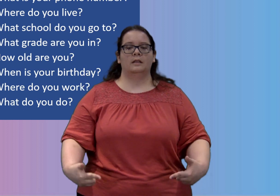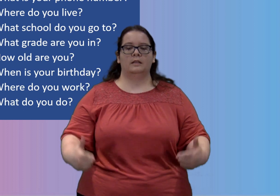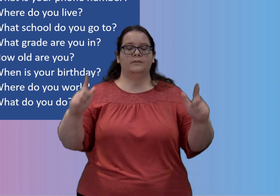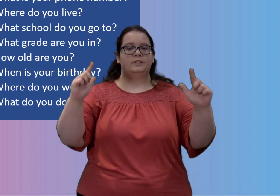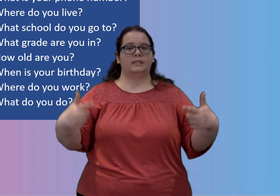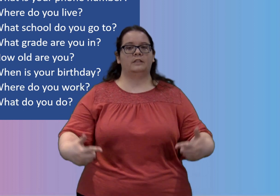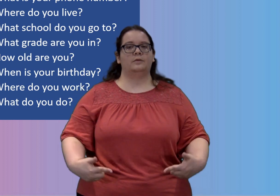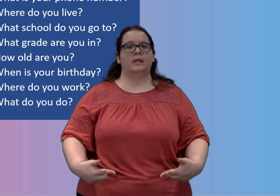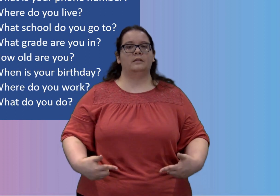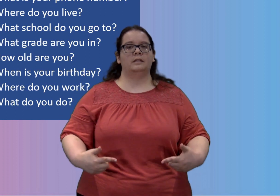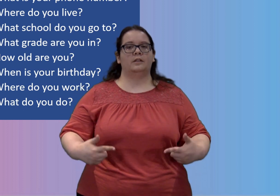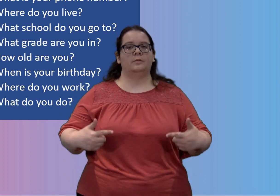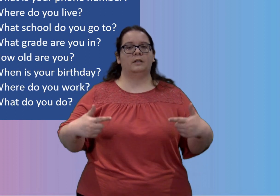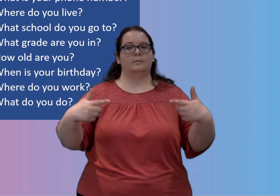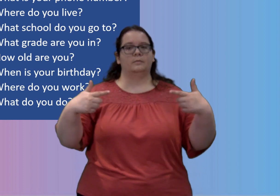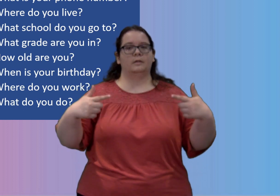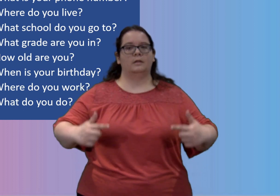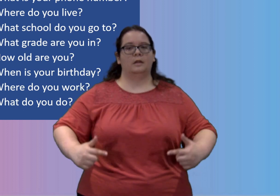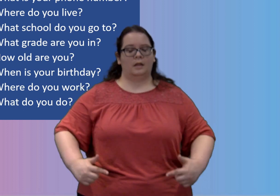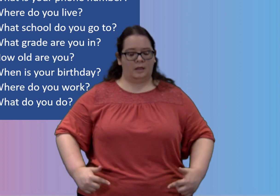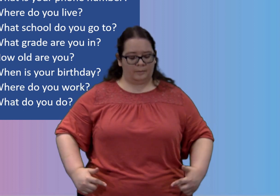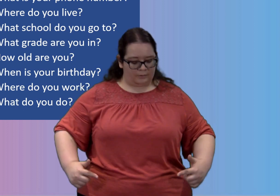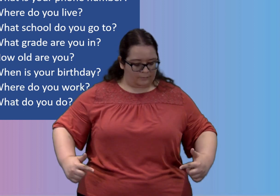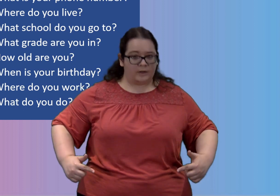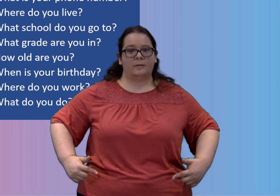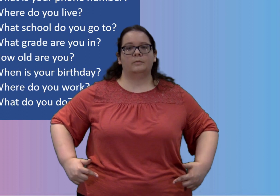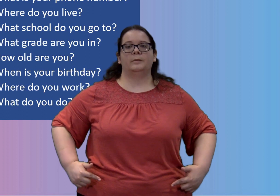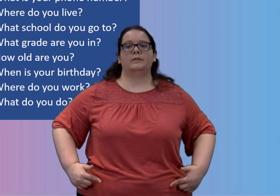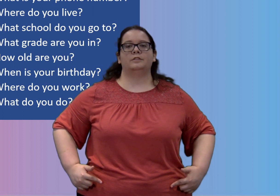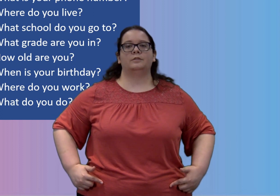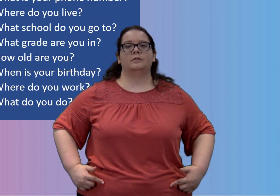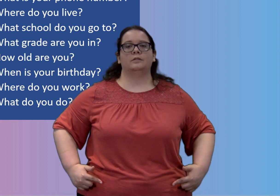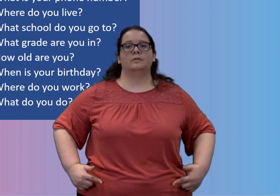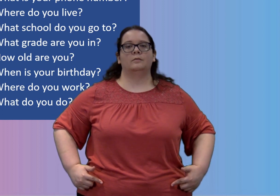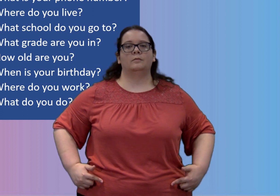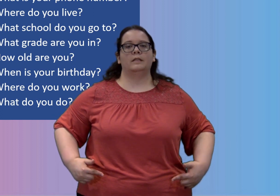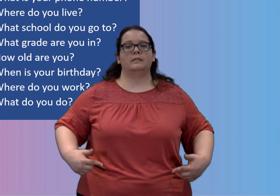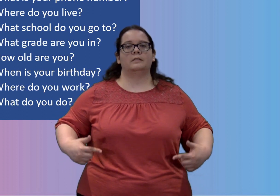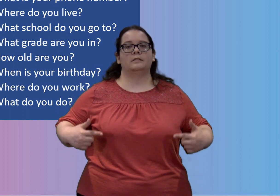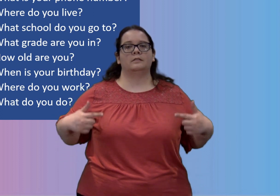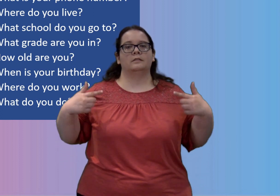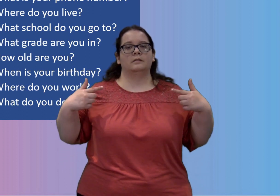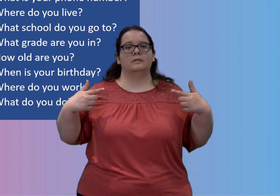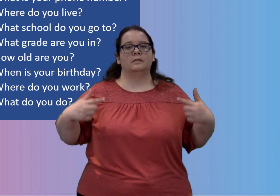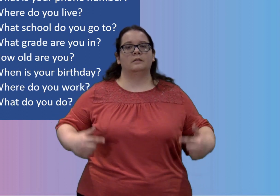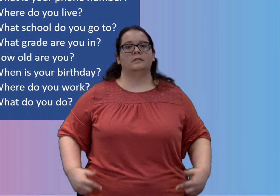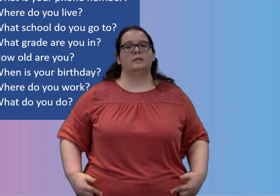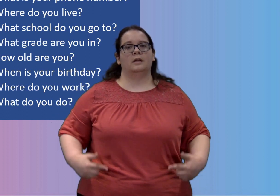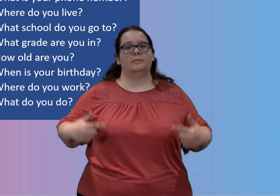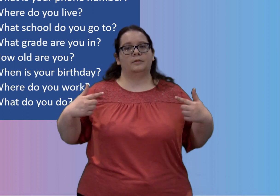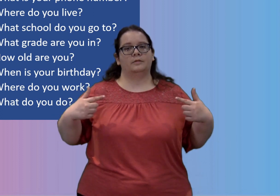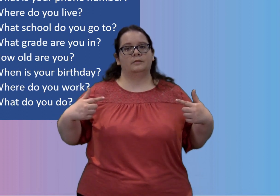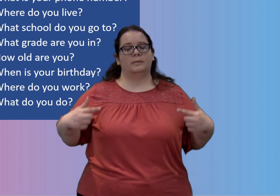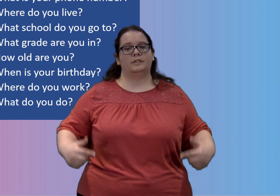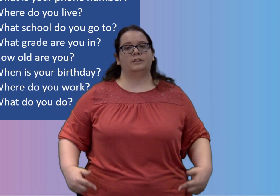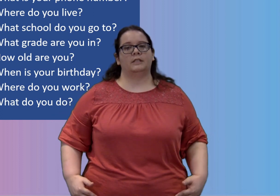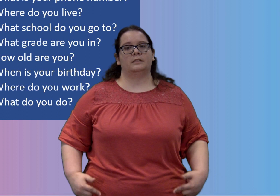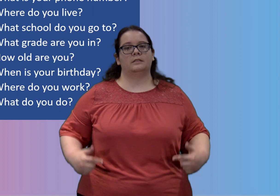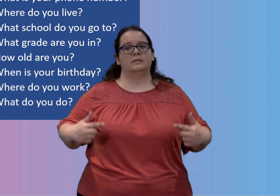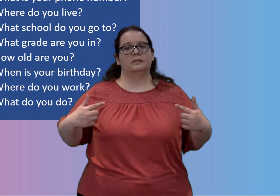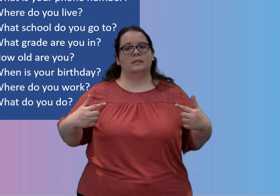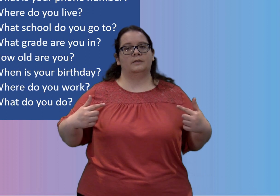Live, just take two L's and you run them up from about your waist up to your chest. Live.